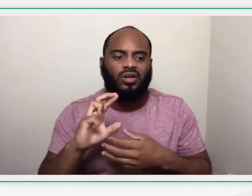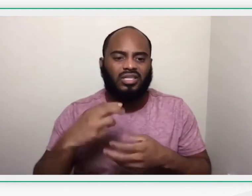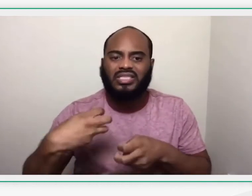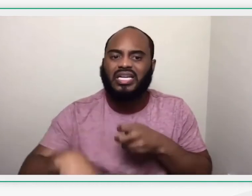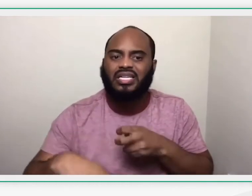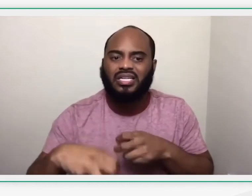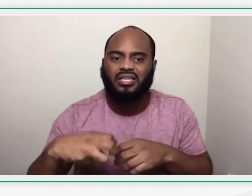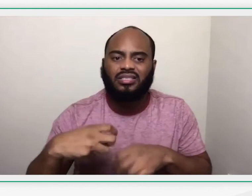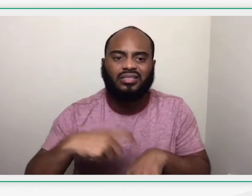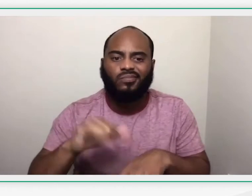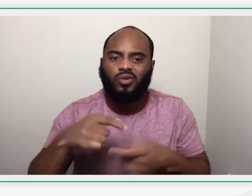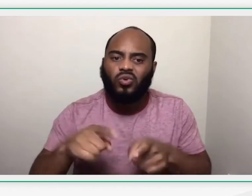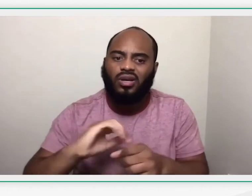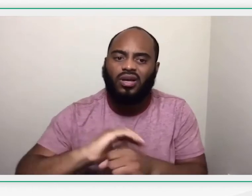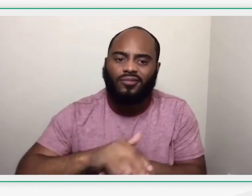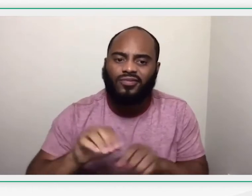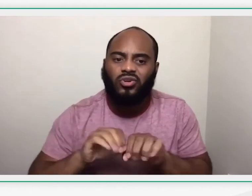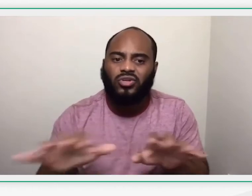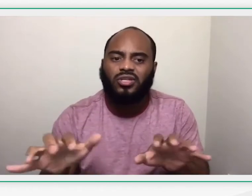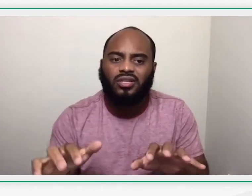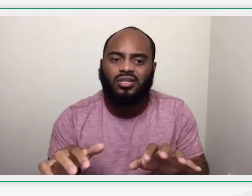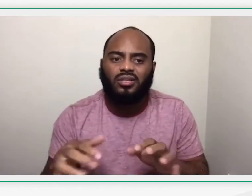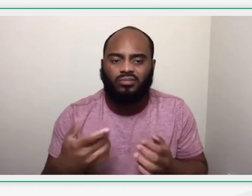So, in those crunch times, credit can be very helpful.